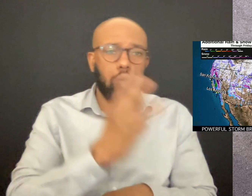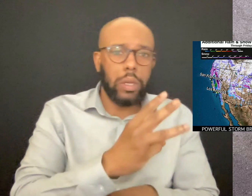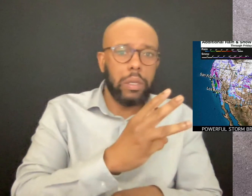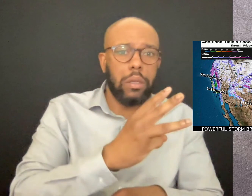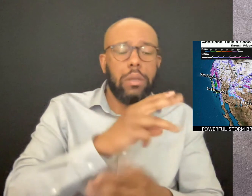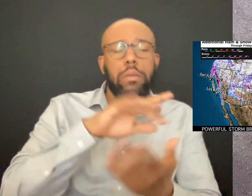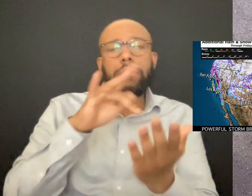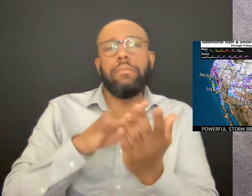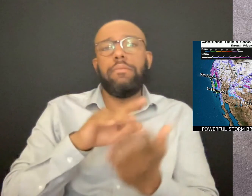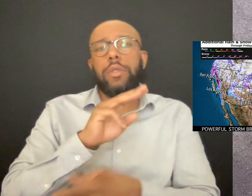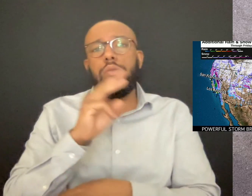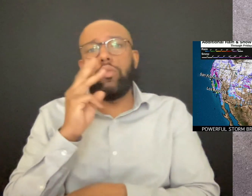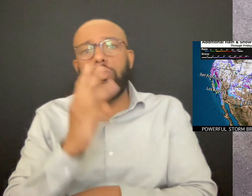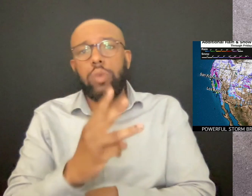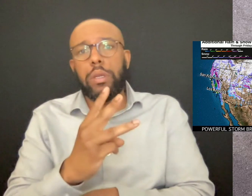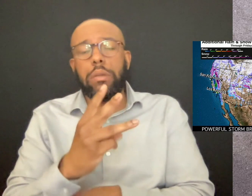and Northeast